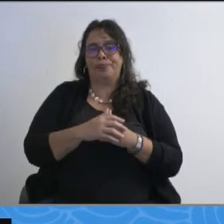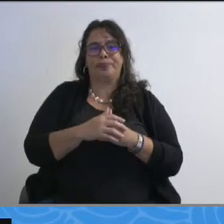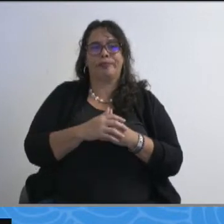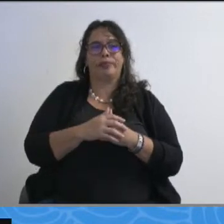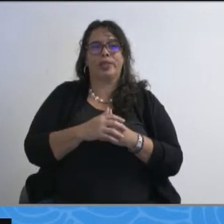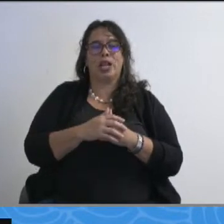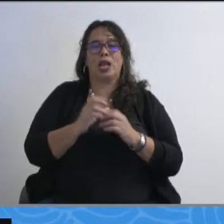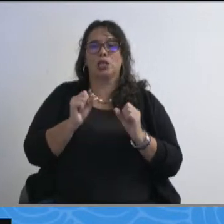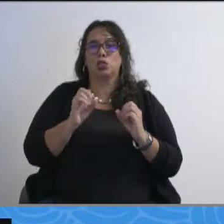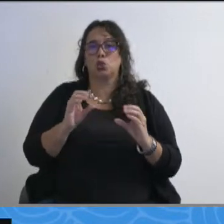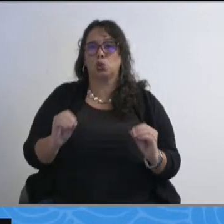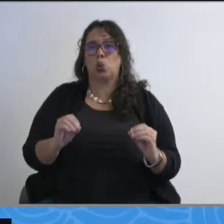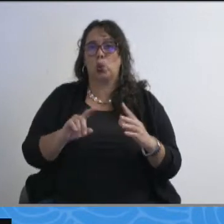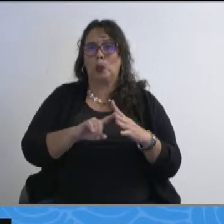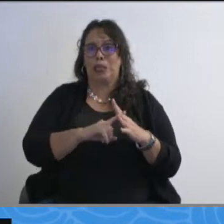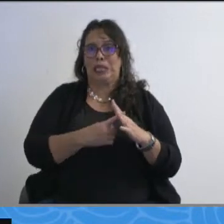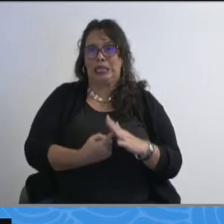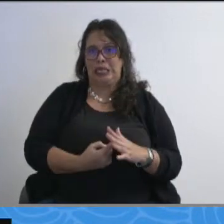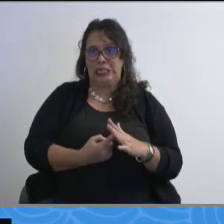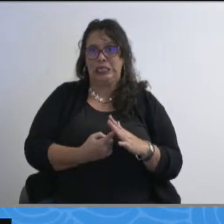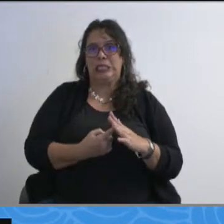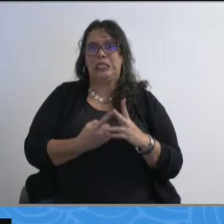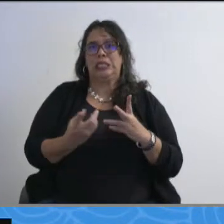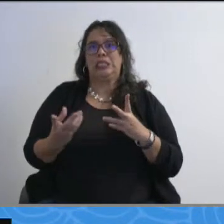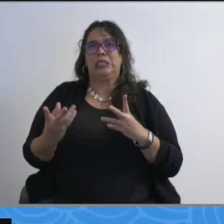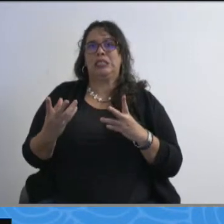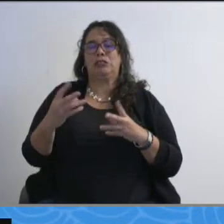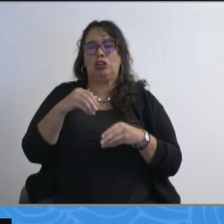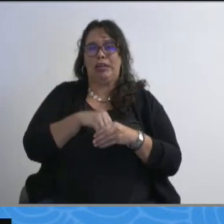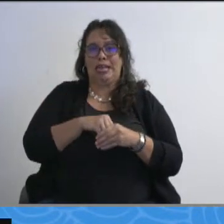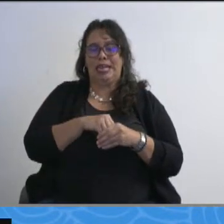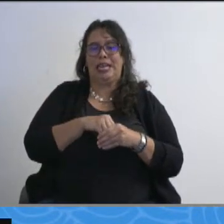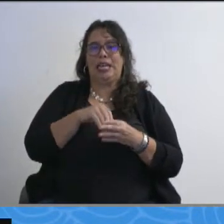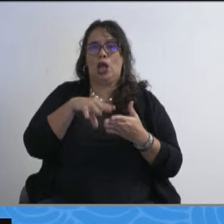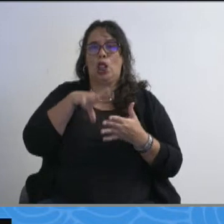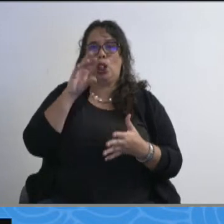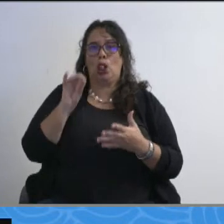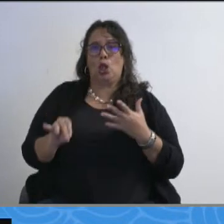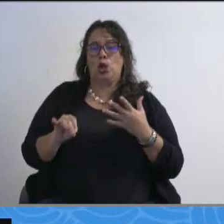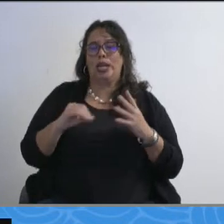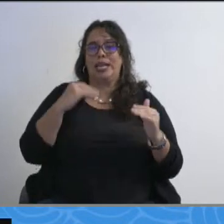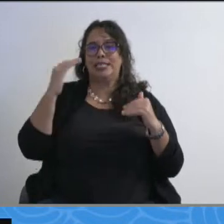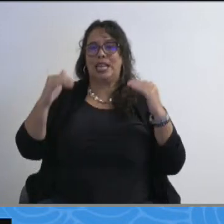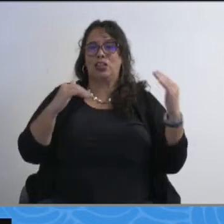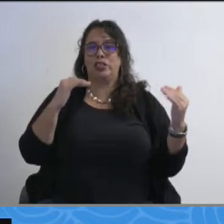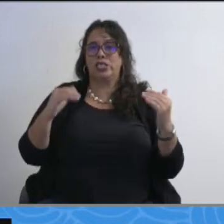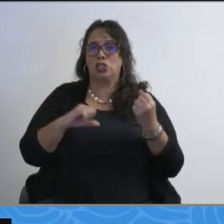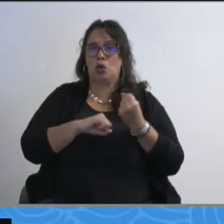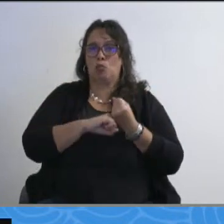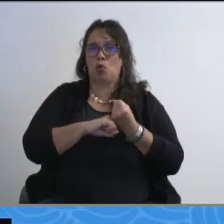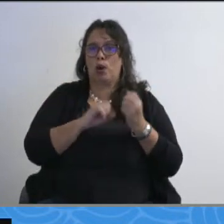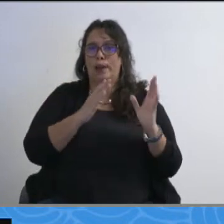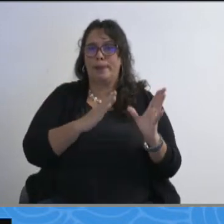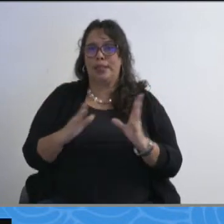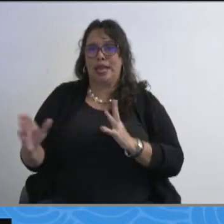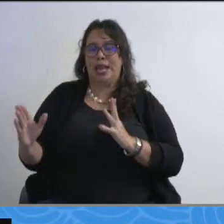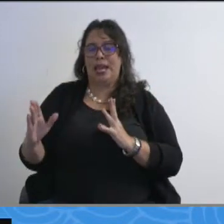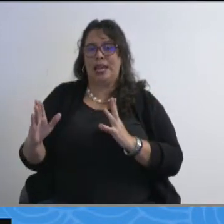And so, these initiatives are in our learning acceleration and support plan under pillar number two,